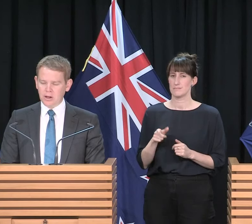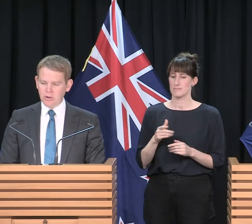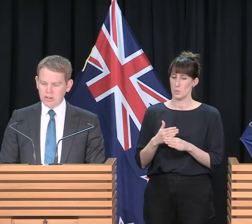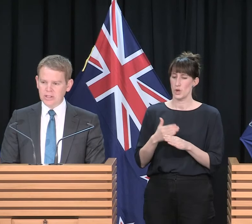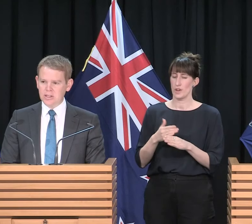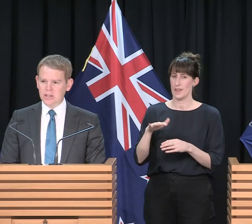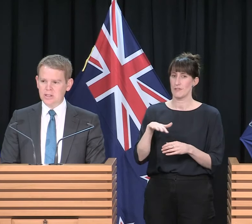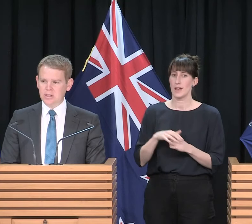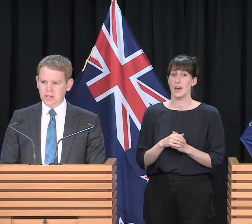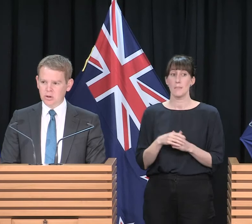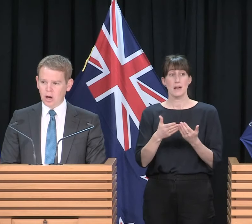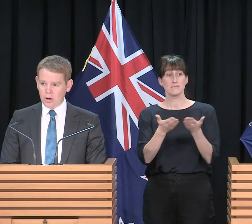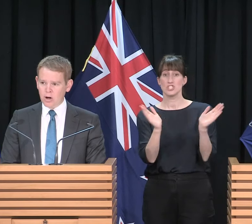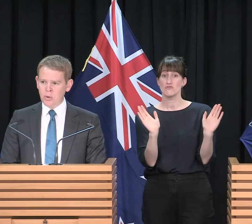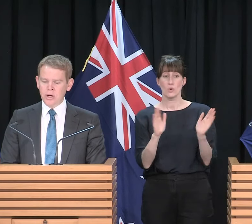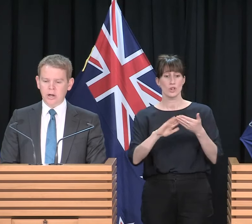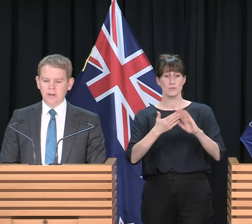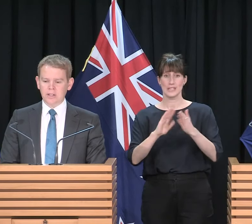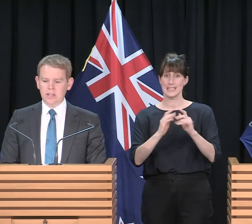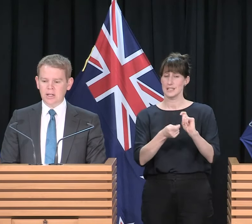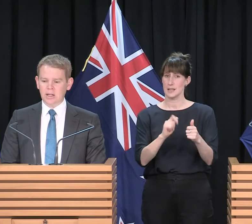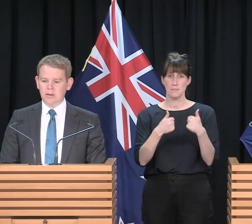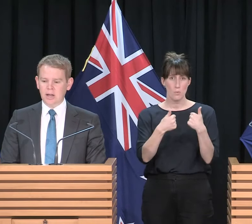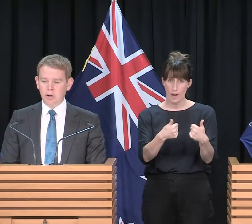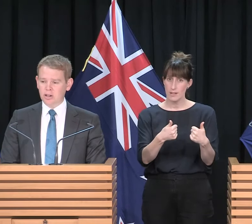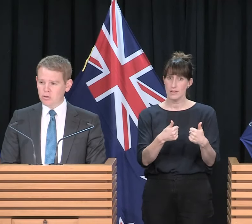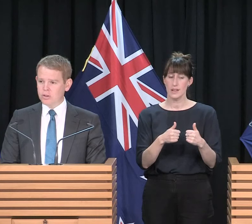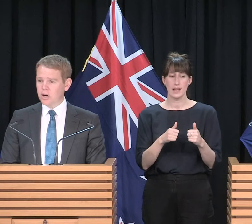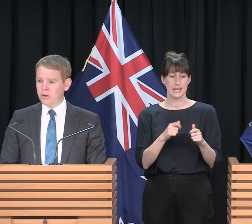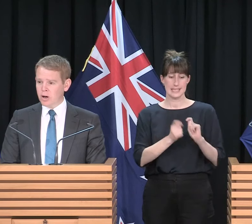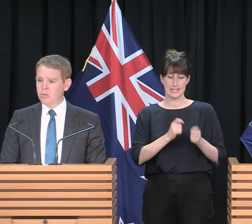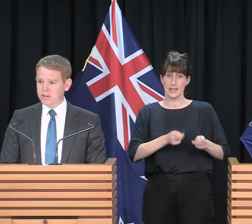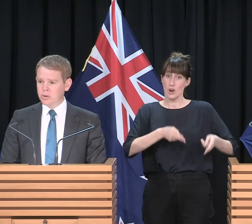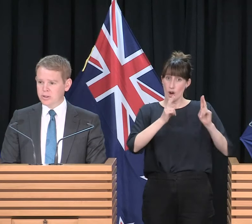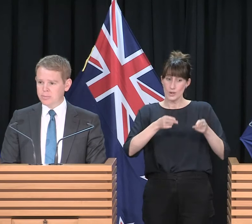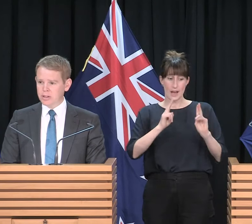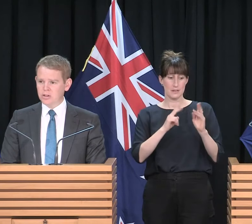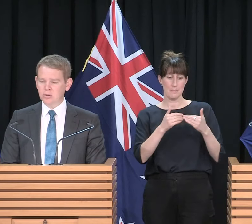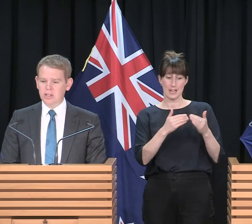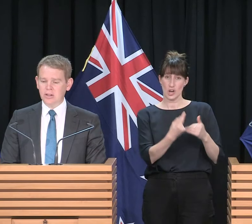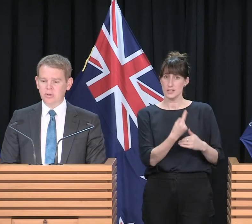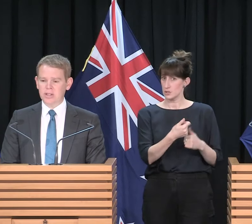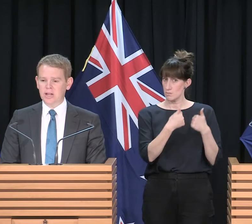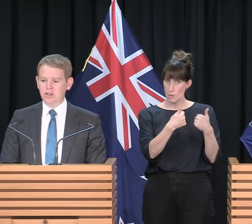and our confirmed number of cases remains at 1,219.